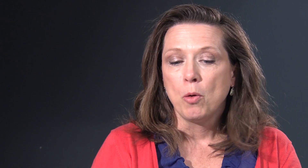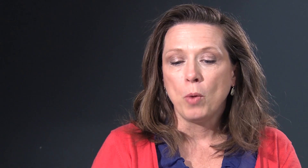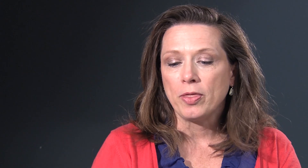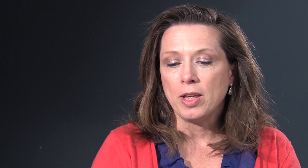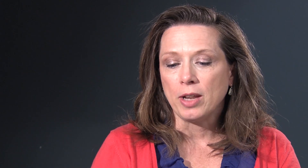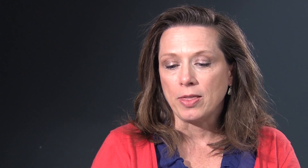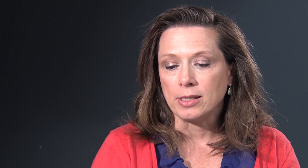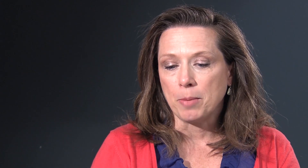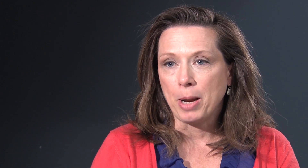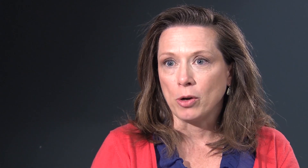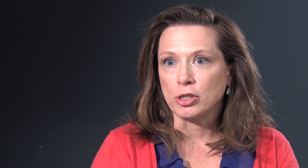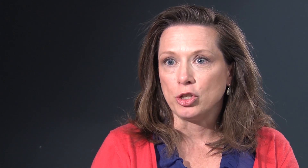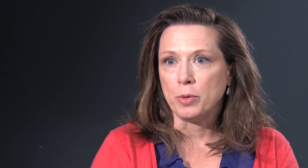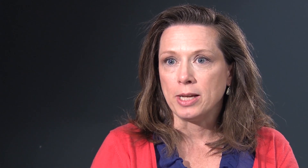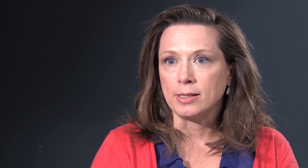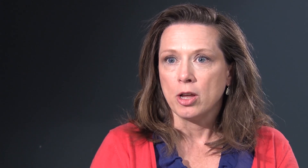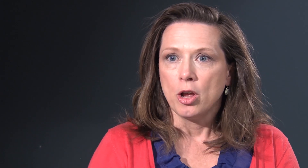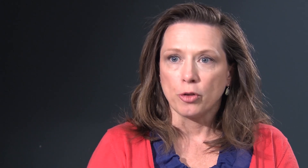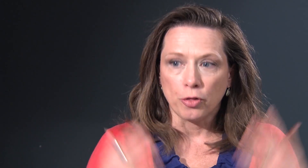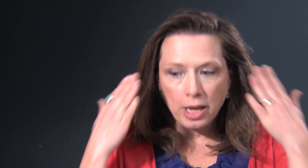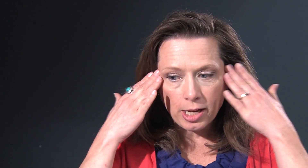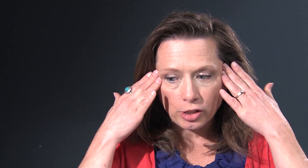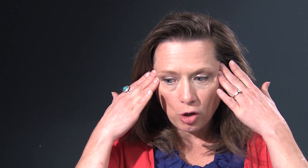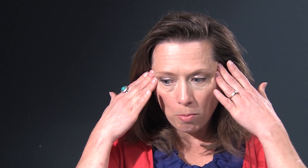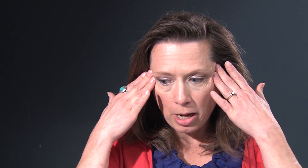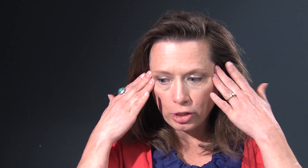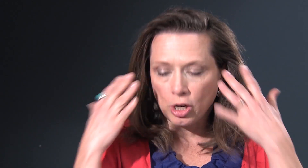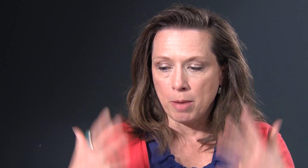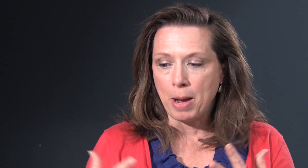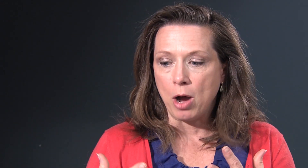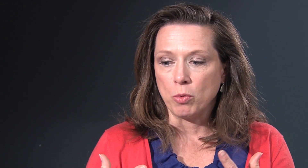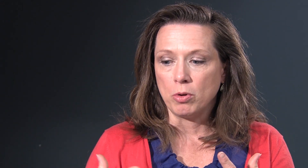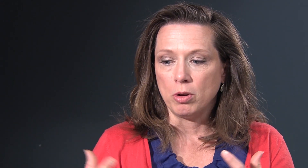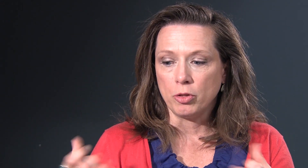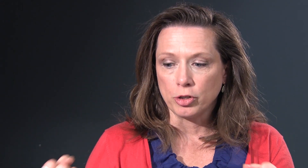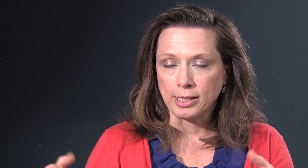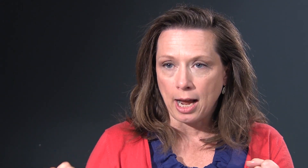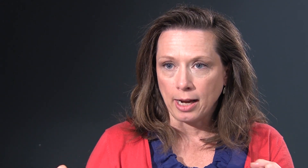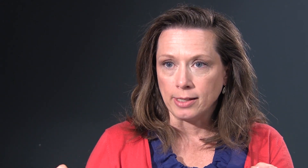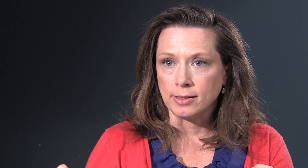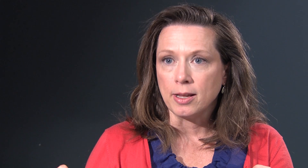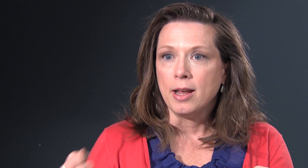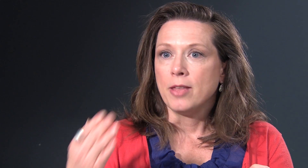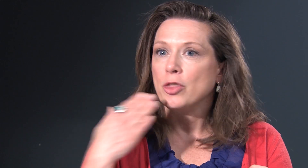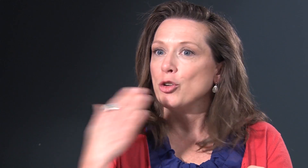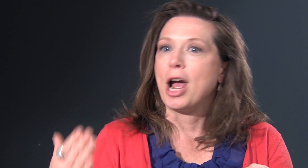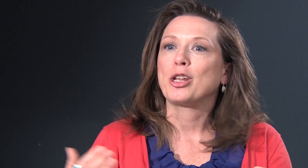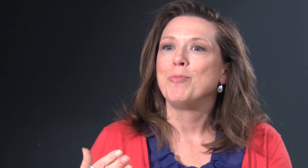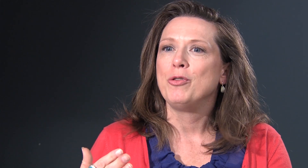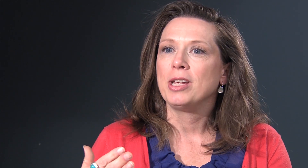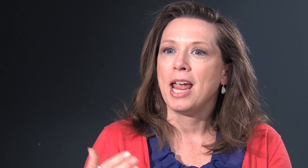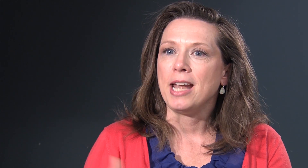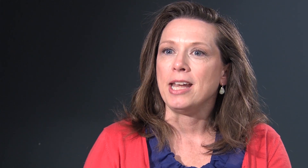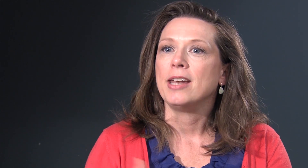One thing that I think some parents do is their thinking so much about their signs that they're not communicating